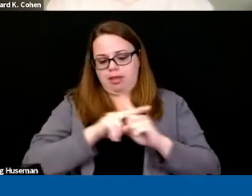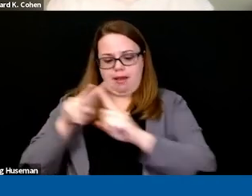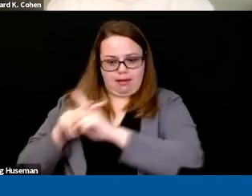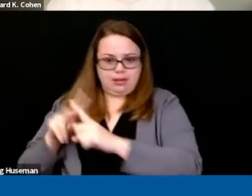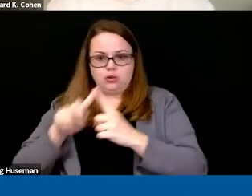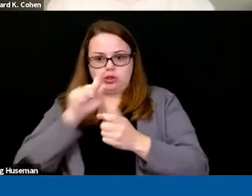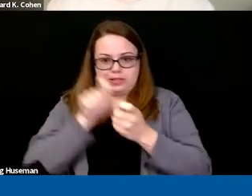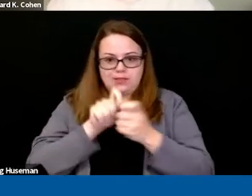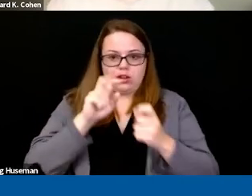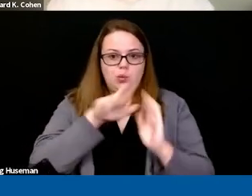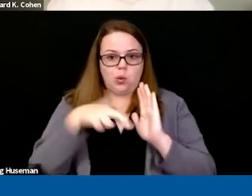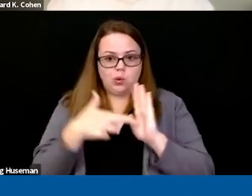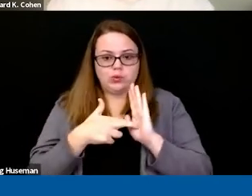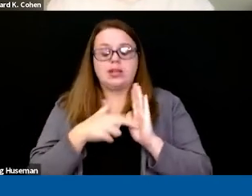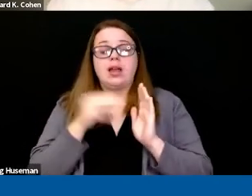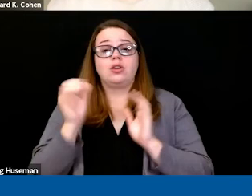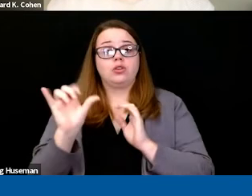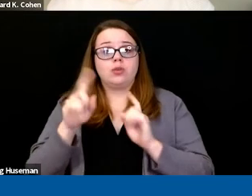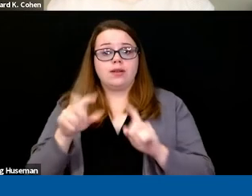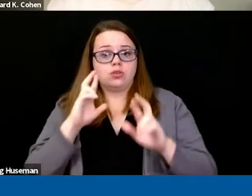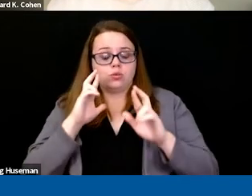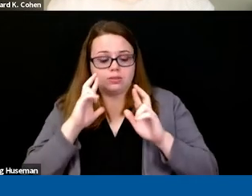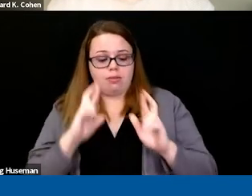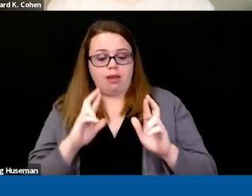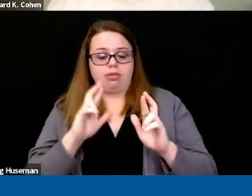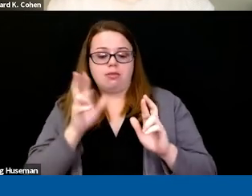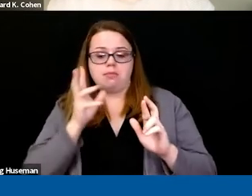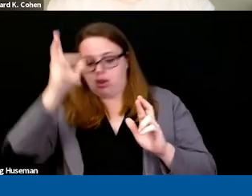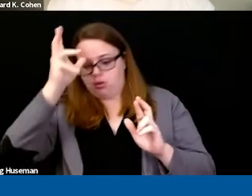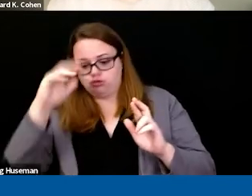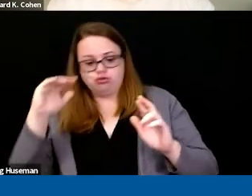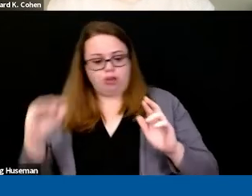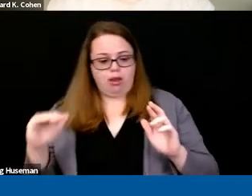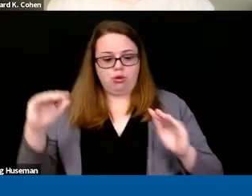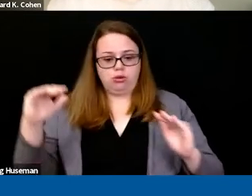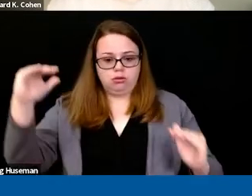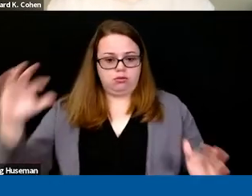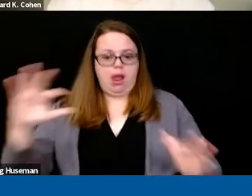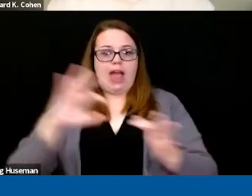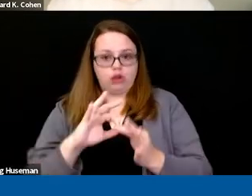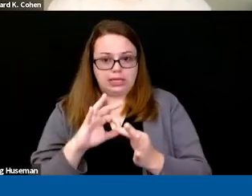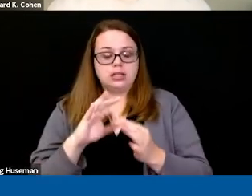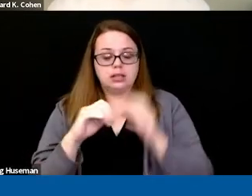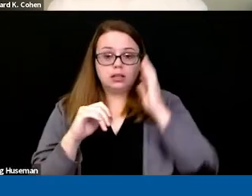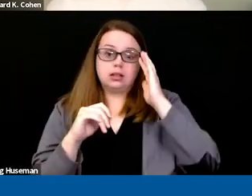And you also have to respect the parent-child hierarchy. So definitely follow along with the Spec itself.